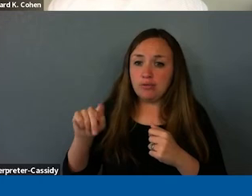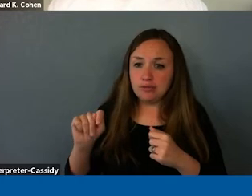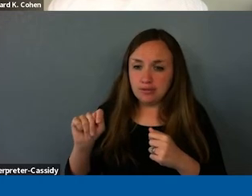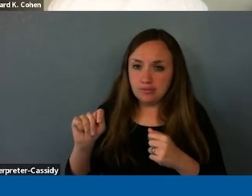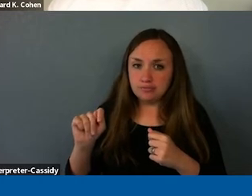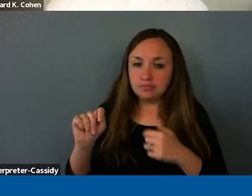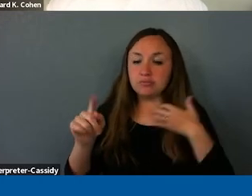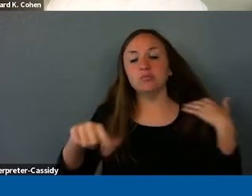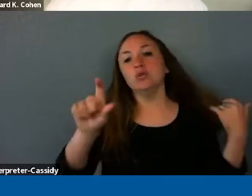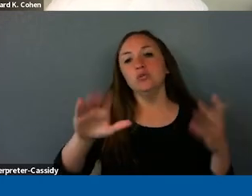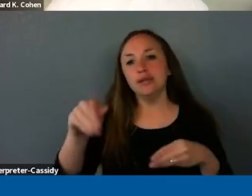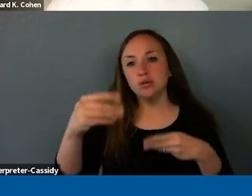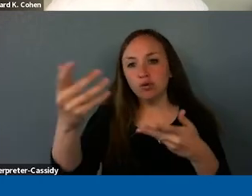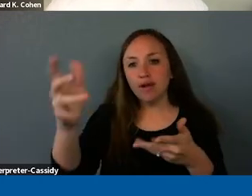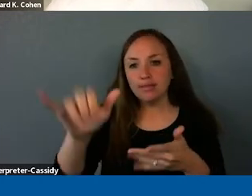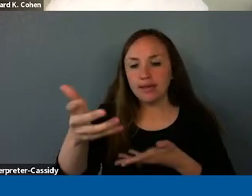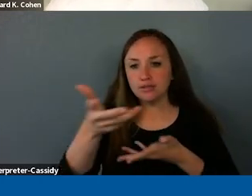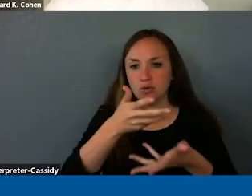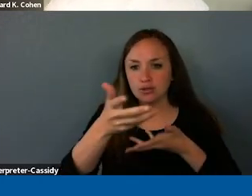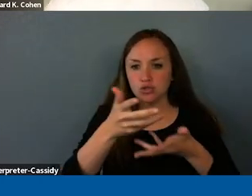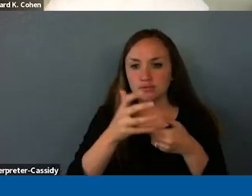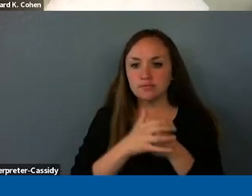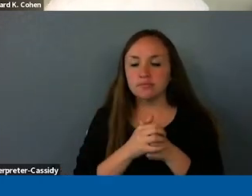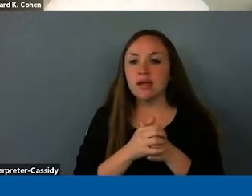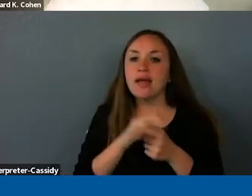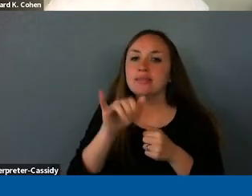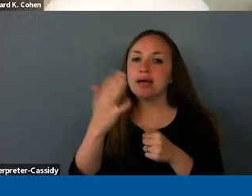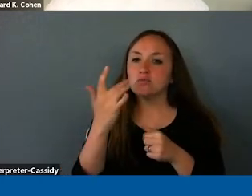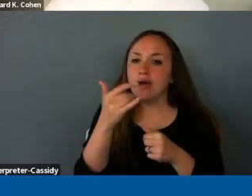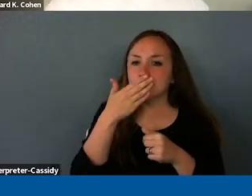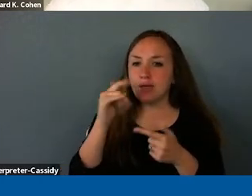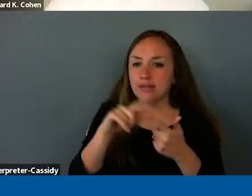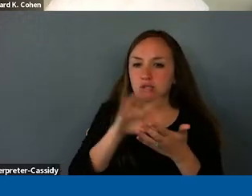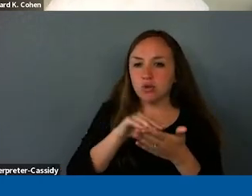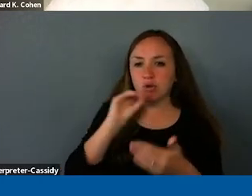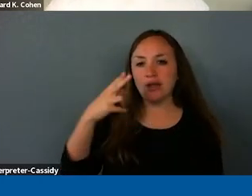You need to provide that interaction. That's why it's best to learn HTML